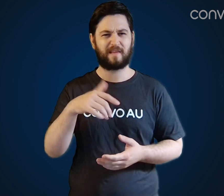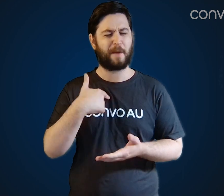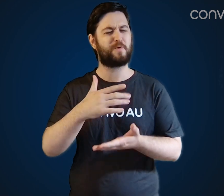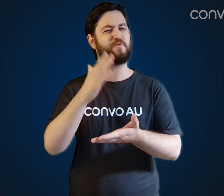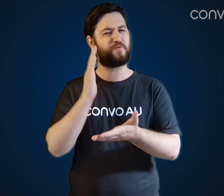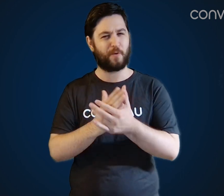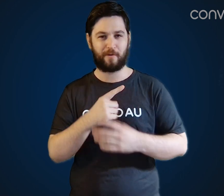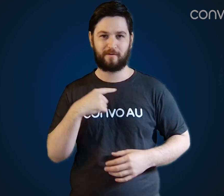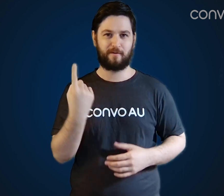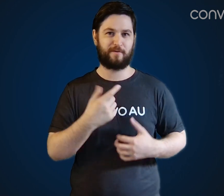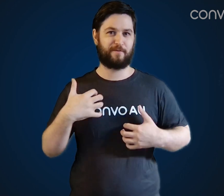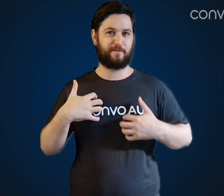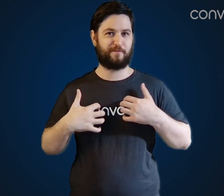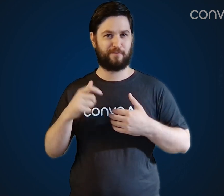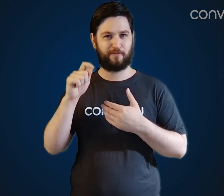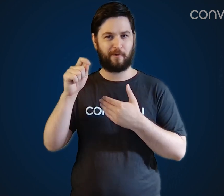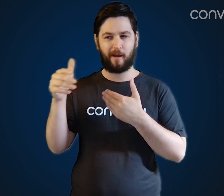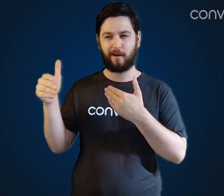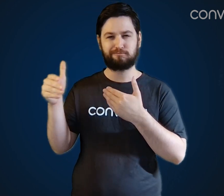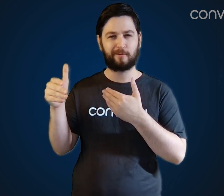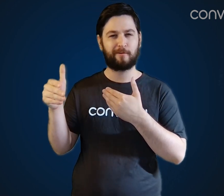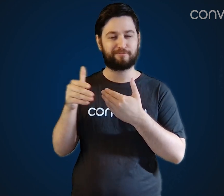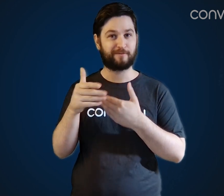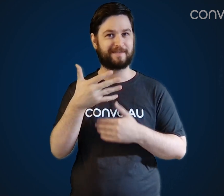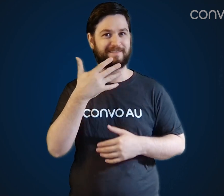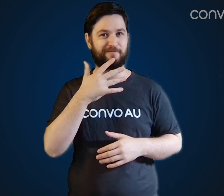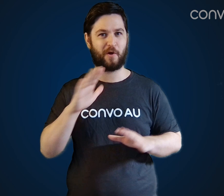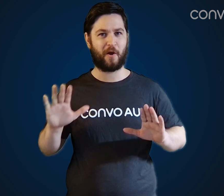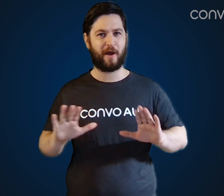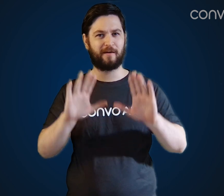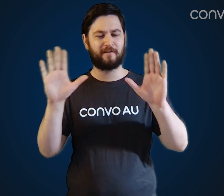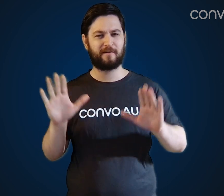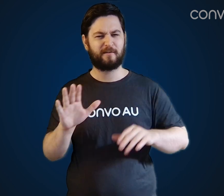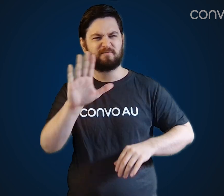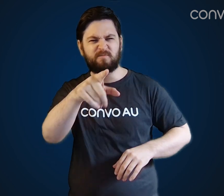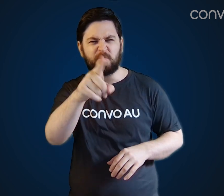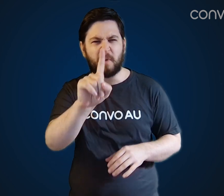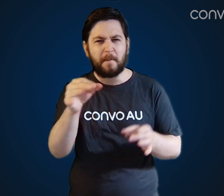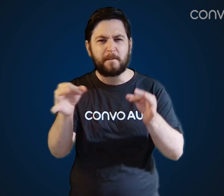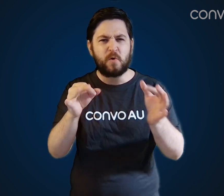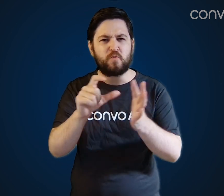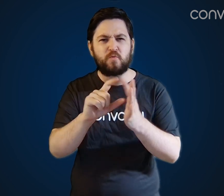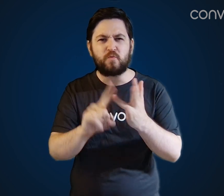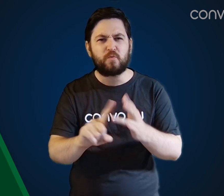Whatever you do to enjoy your summer holidays....